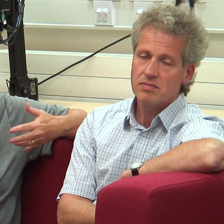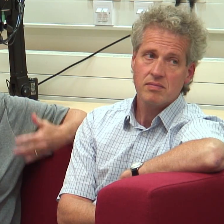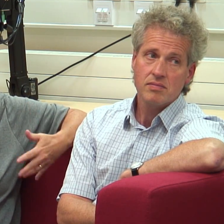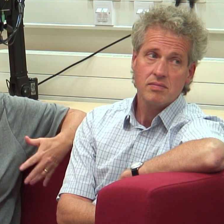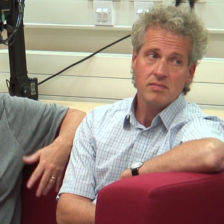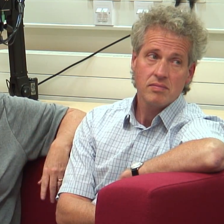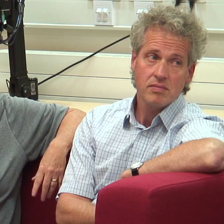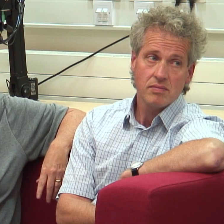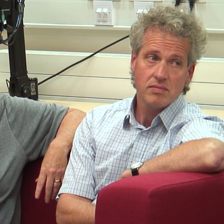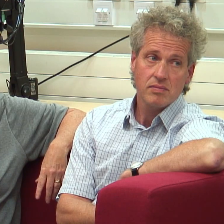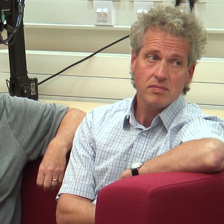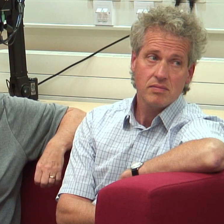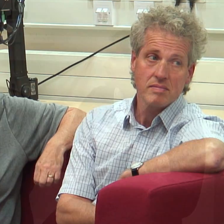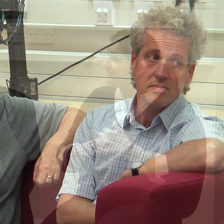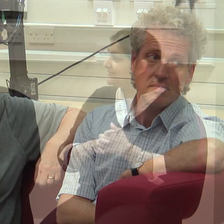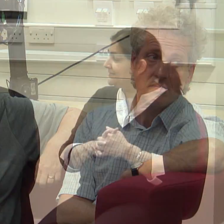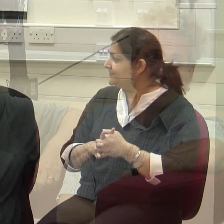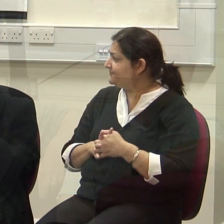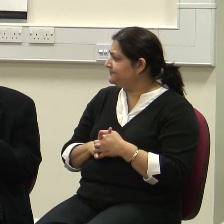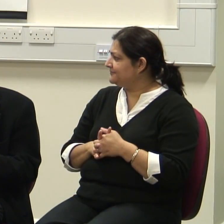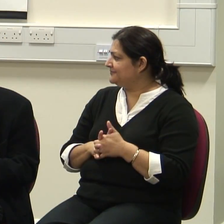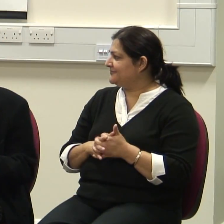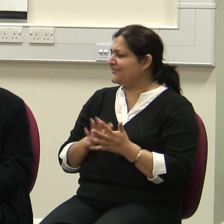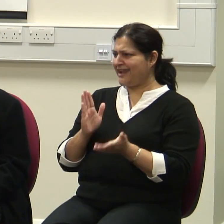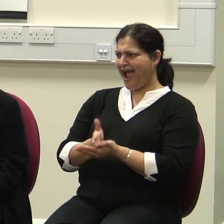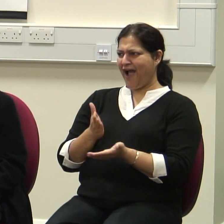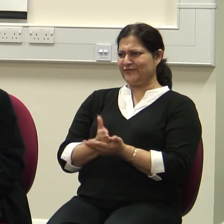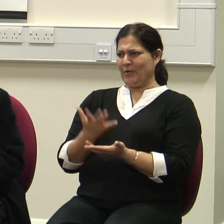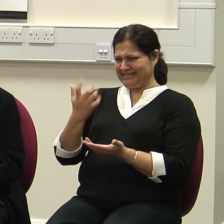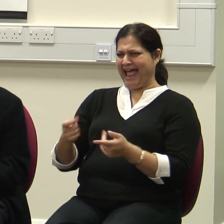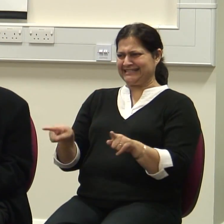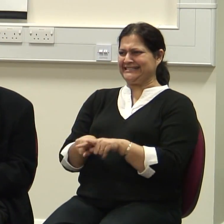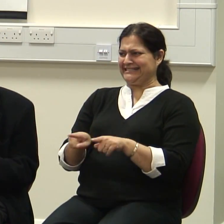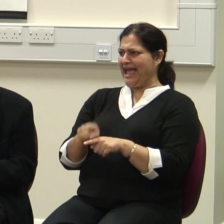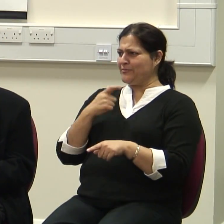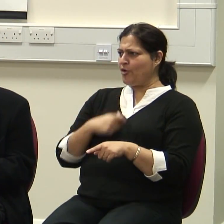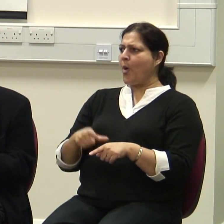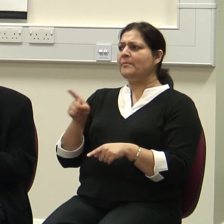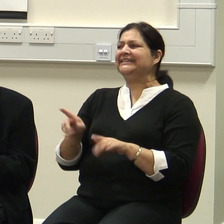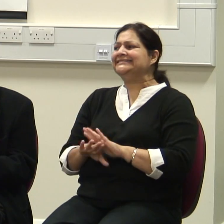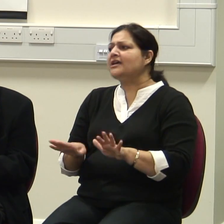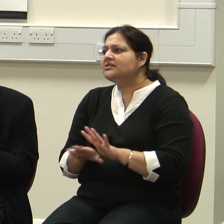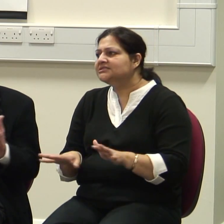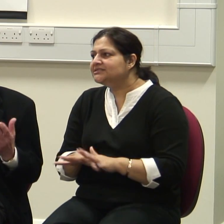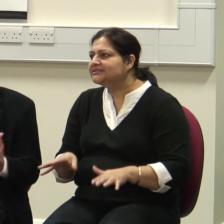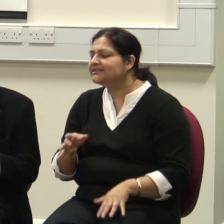it still has the same purpose, does it? It’s the same role except it doesn’t play the same role. It’s wonderful, I mean, English